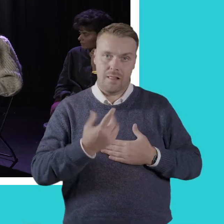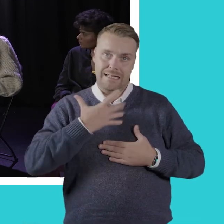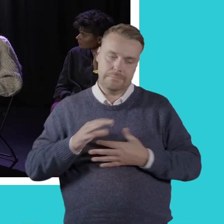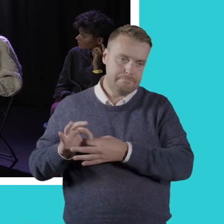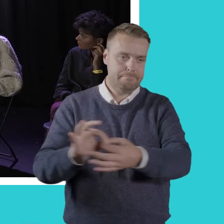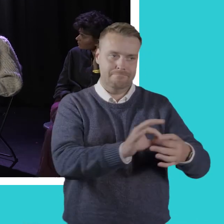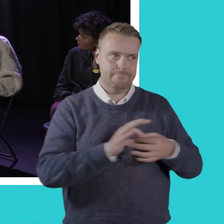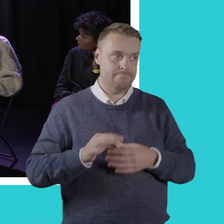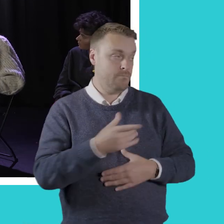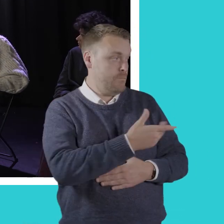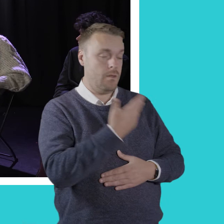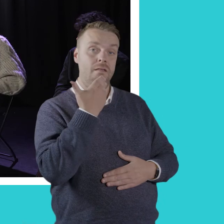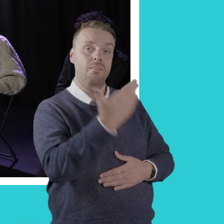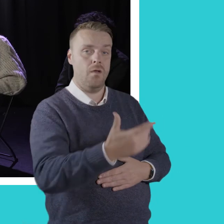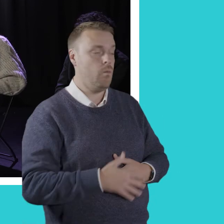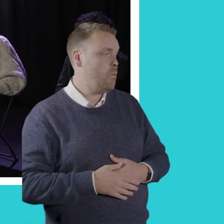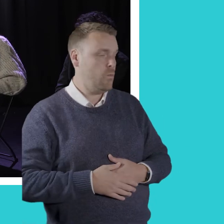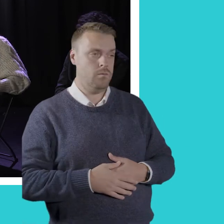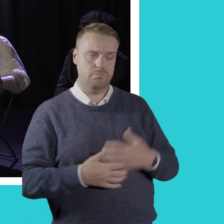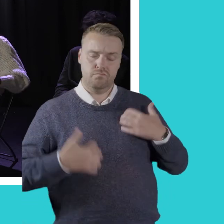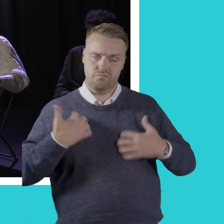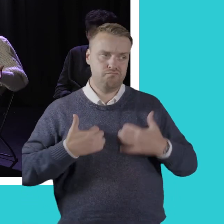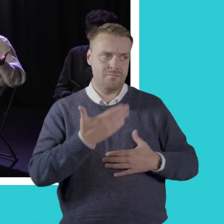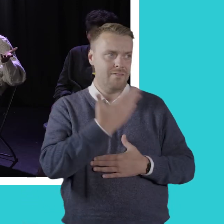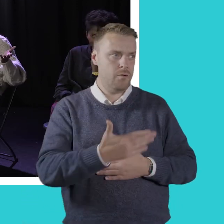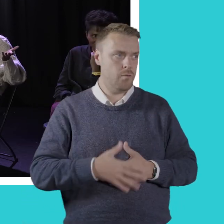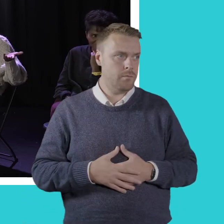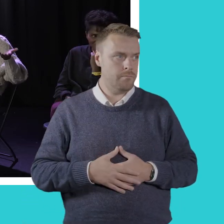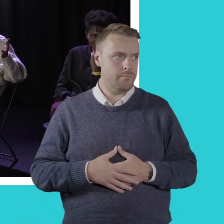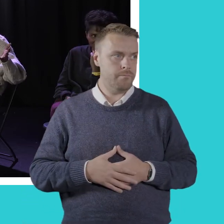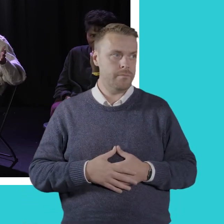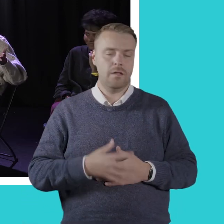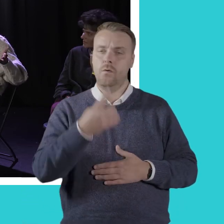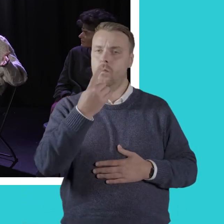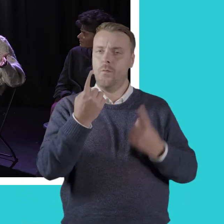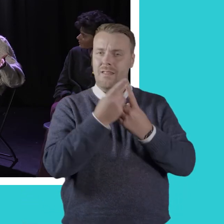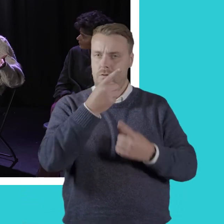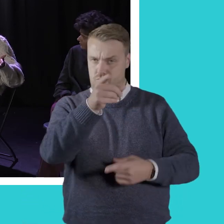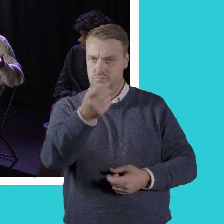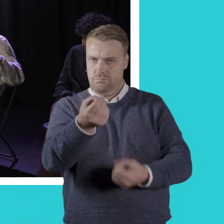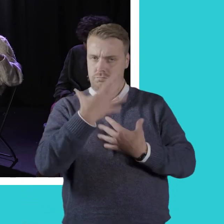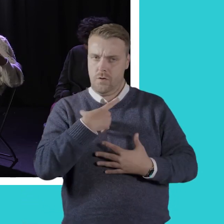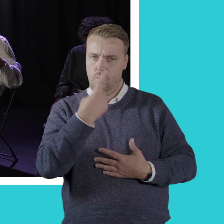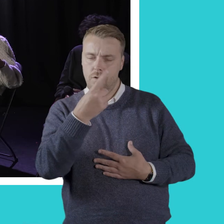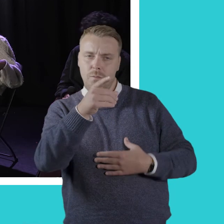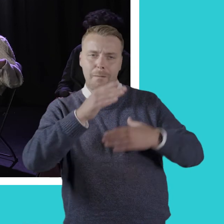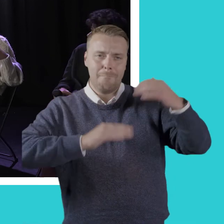Thank you that's really insightful and yeah thank you so much for contributing. And I think I wanted to pick up on something you just said about building their own community because